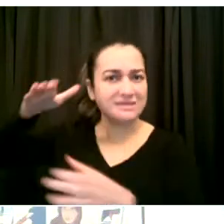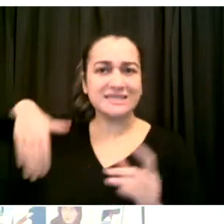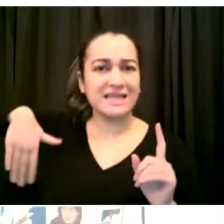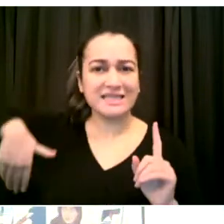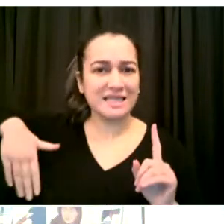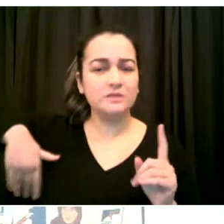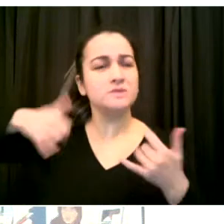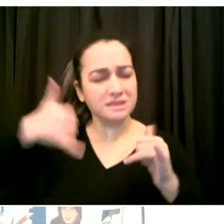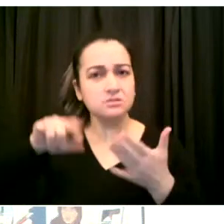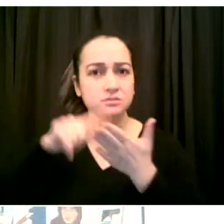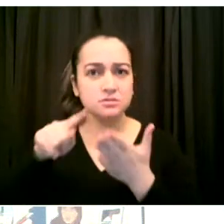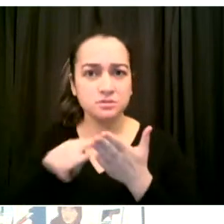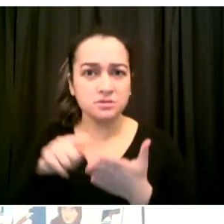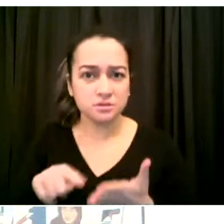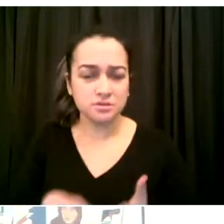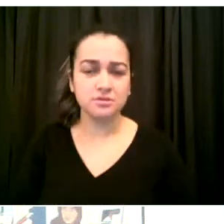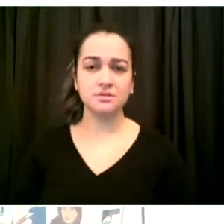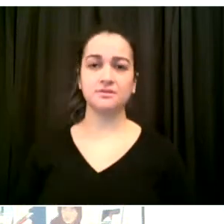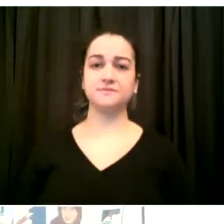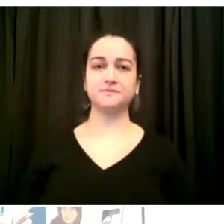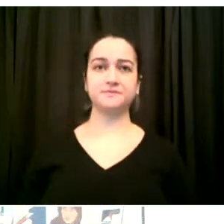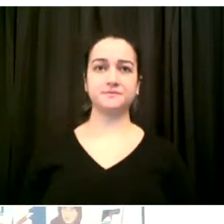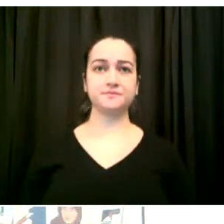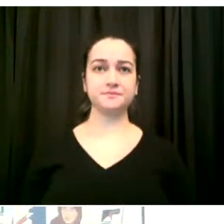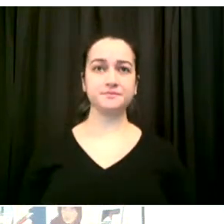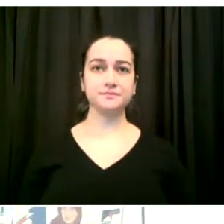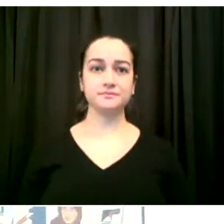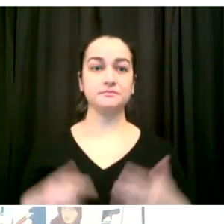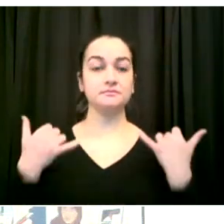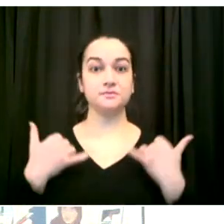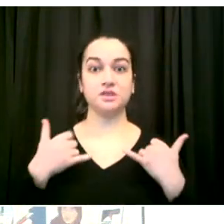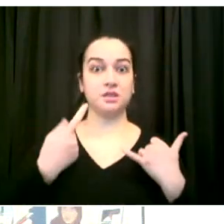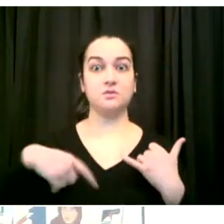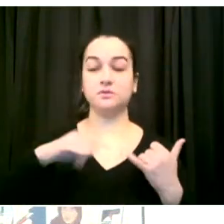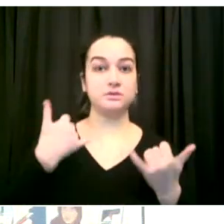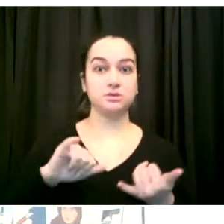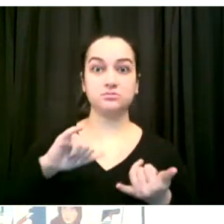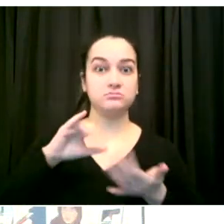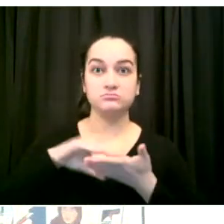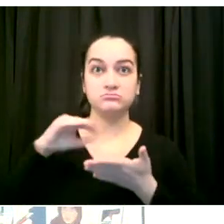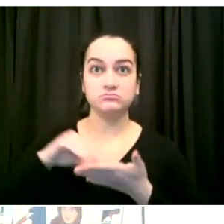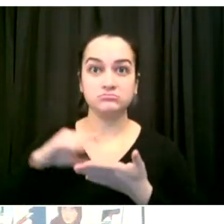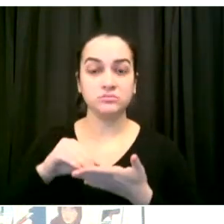THAT'S THE MOST IMPORTANT THTHING FROM THE PUBLIC HEALTH PERSPPECTIIE.V WHETHER IT'S A